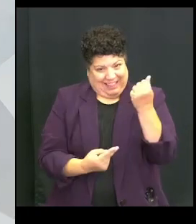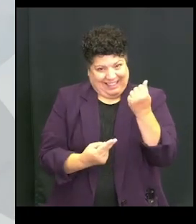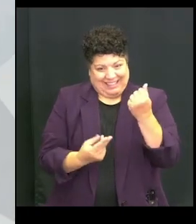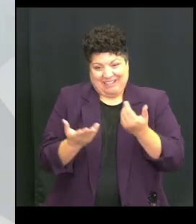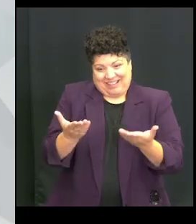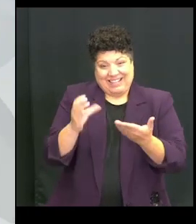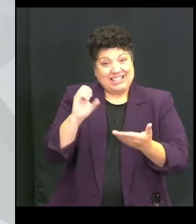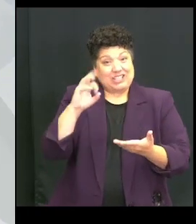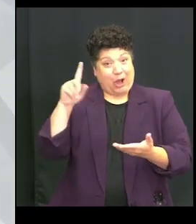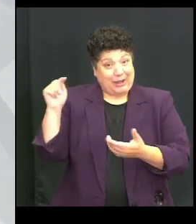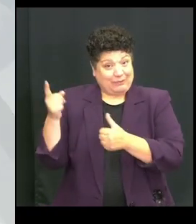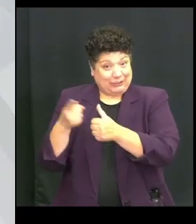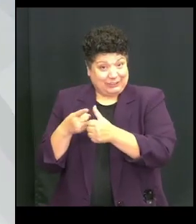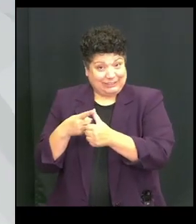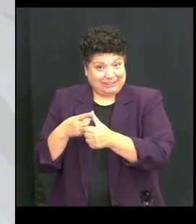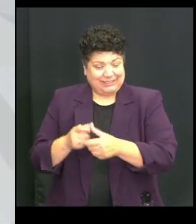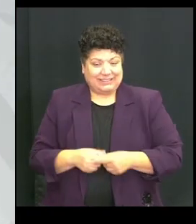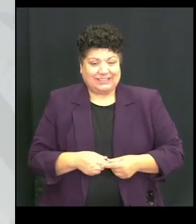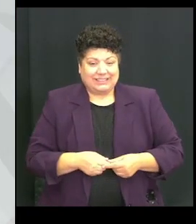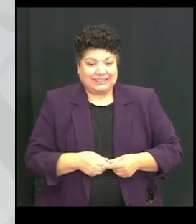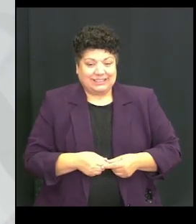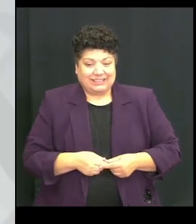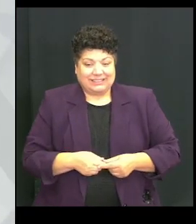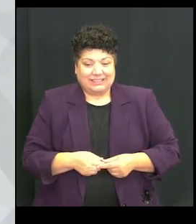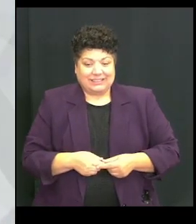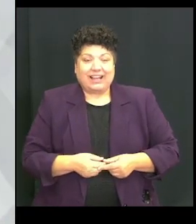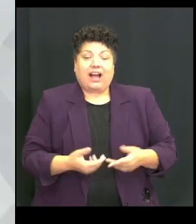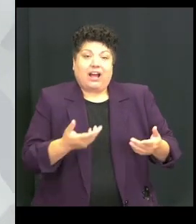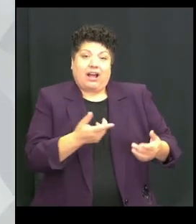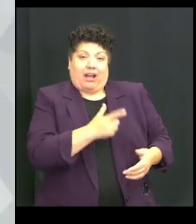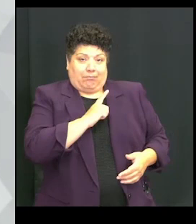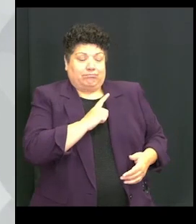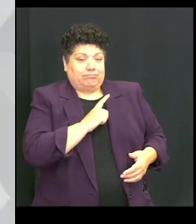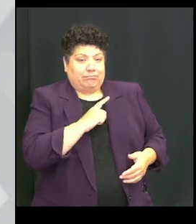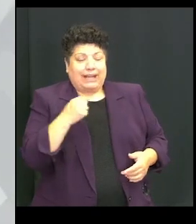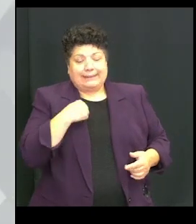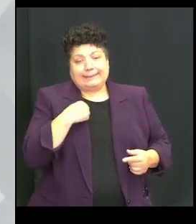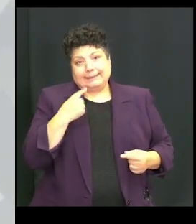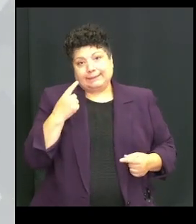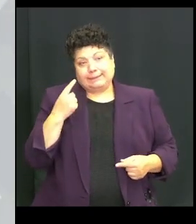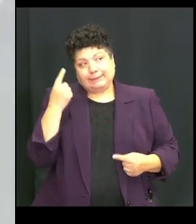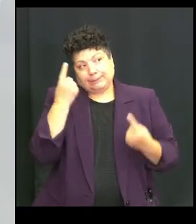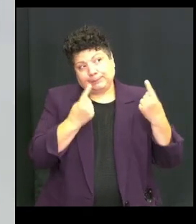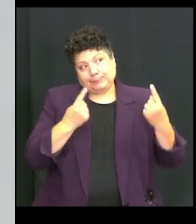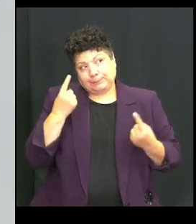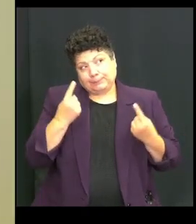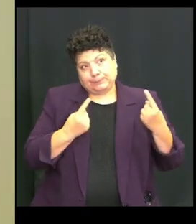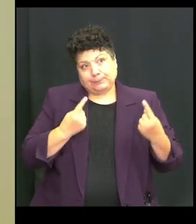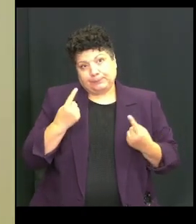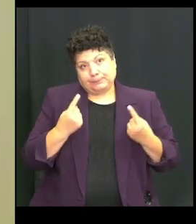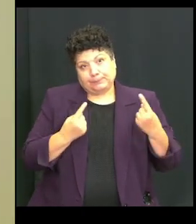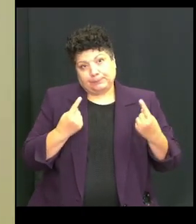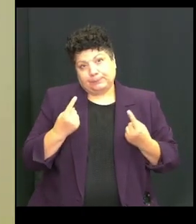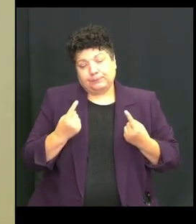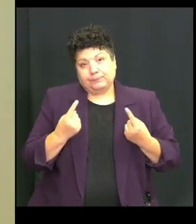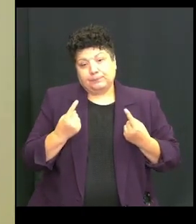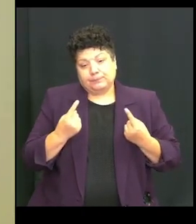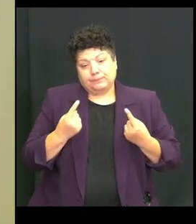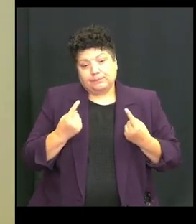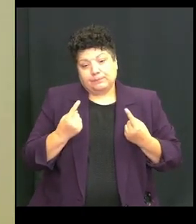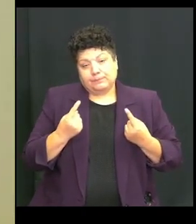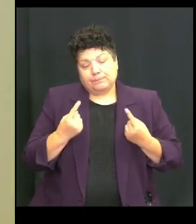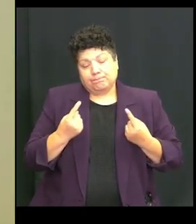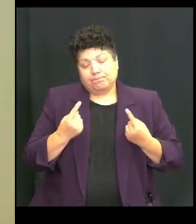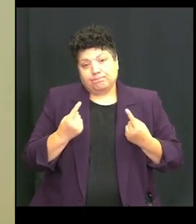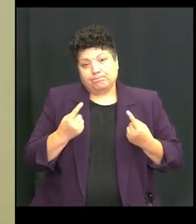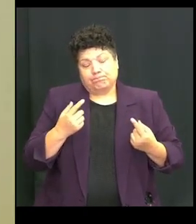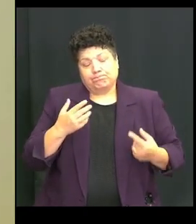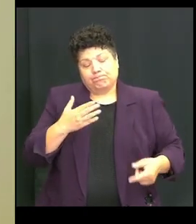So, in thinking about this question, I admit that I am what I am.